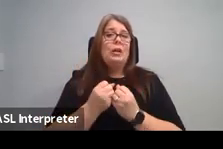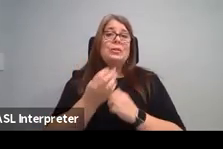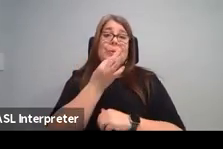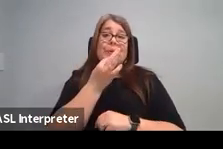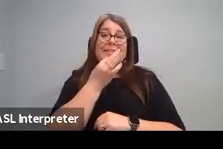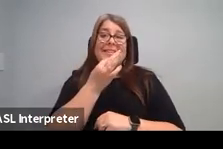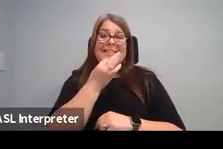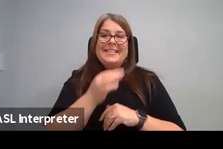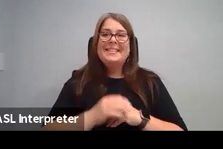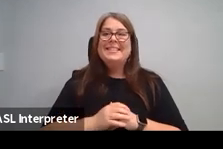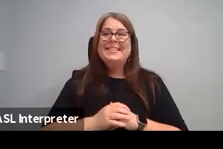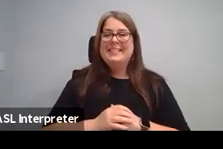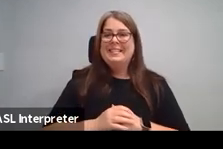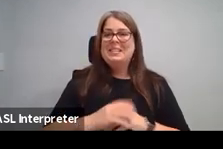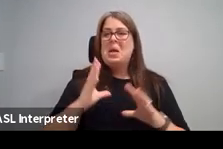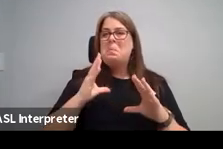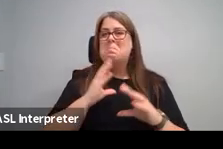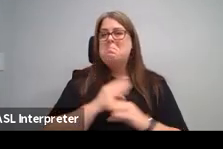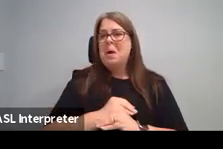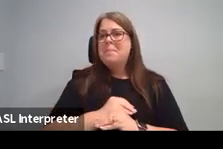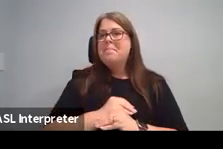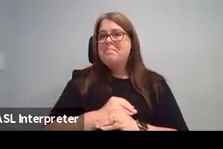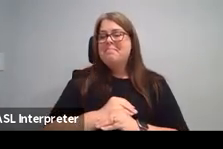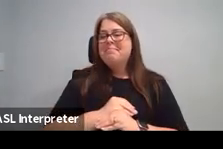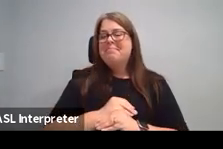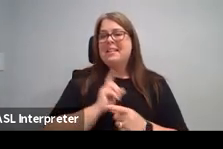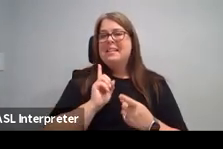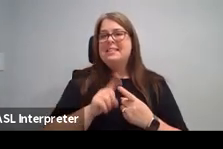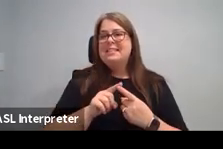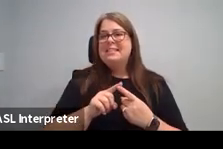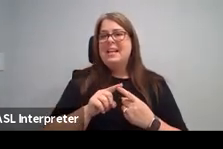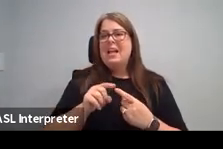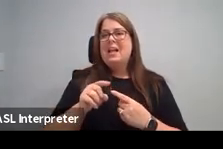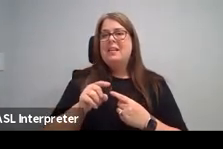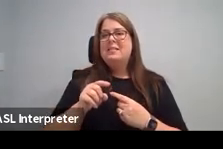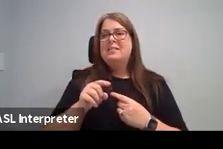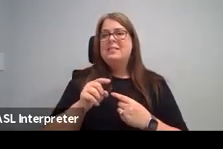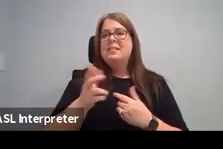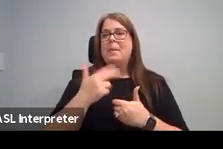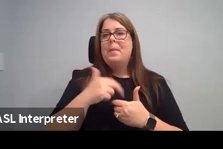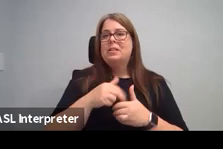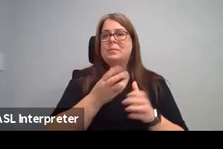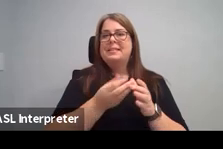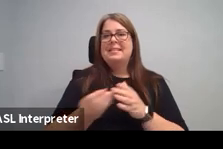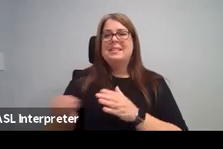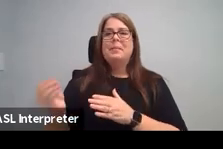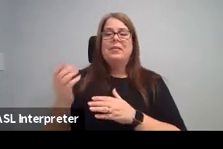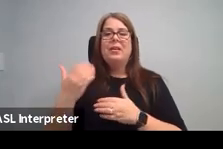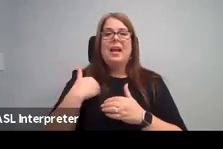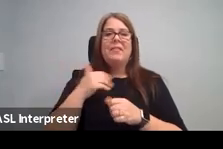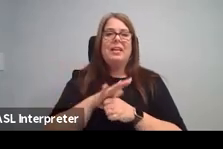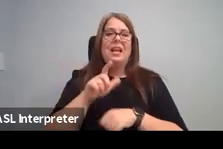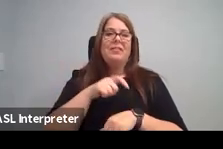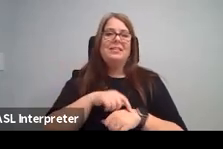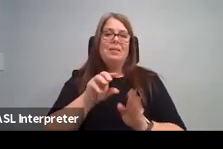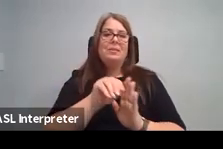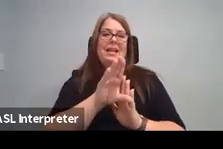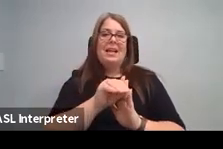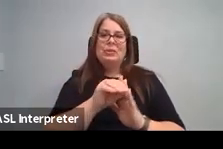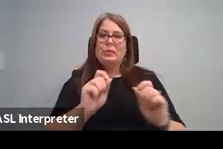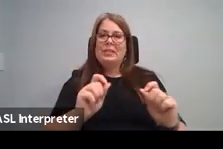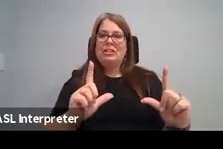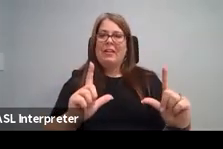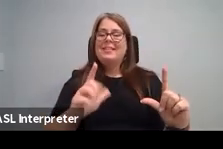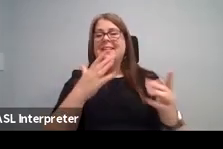Allison Frenzel : We're just going to turn off our cameras and you leave this up until the parent, the participants disappears, so that you guys have your time to take that screenshot. So thanks again you are definitely appreciated.